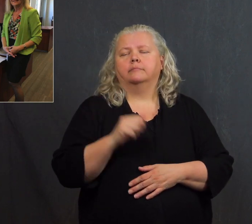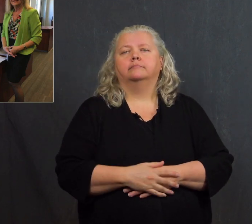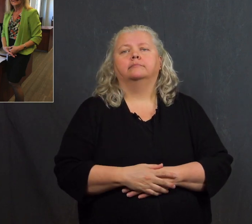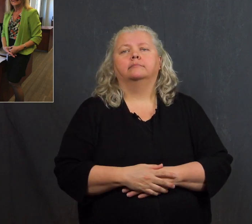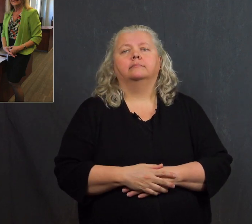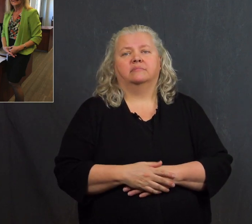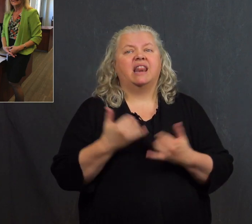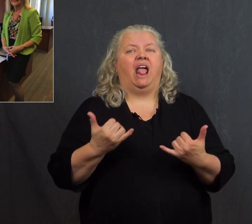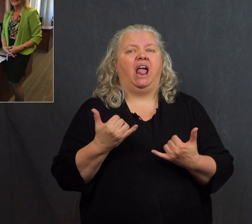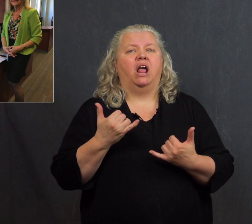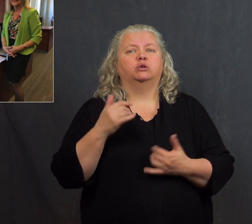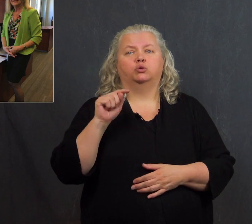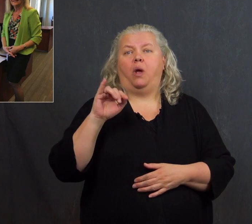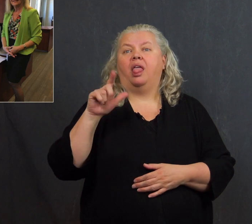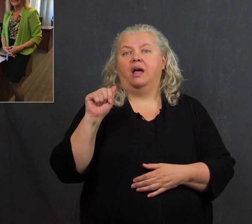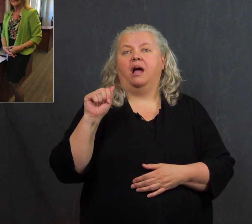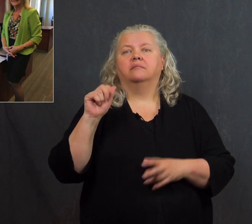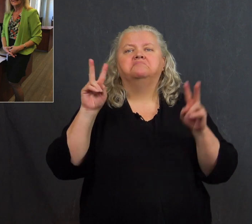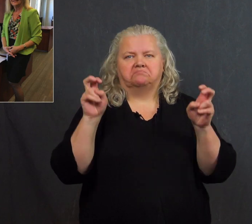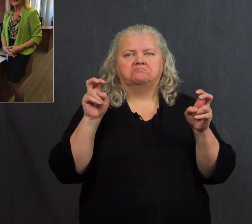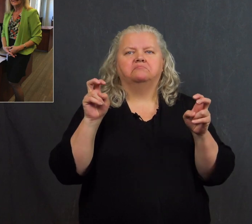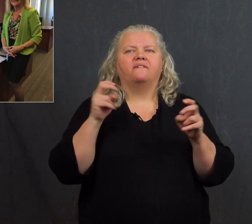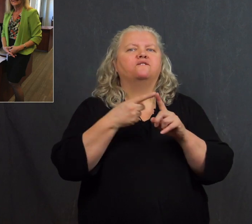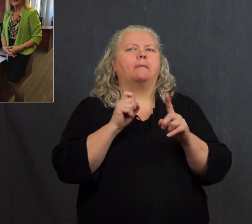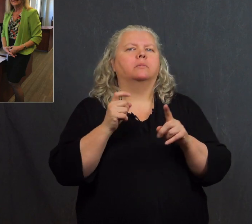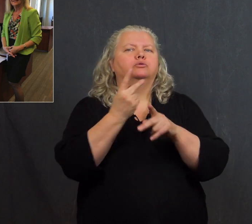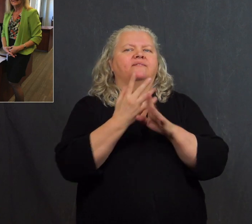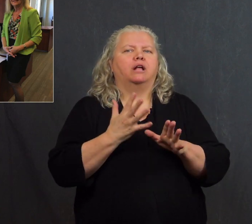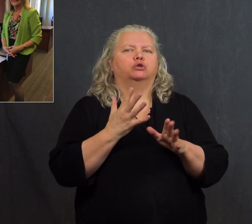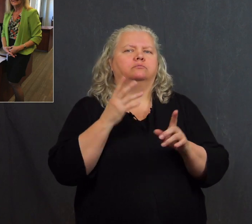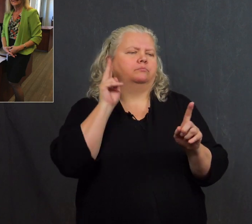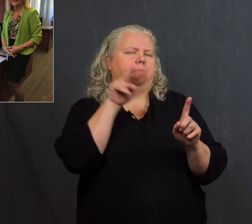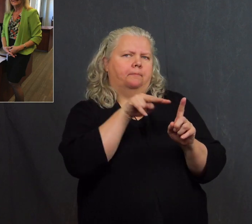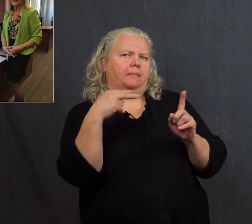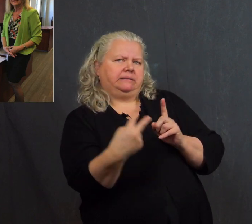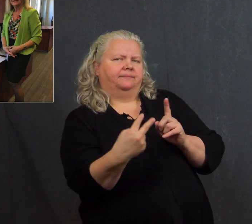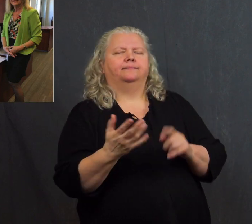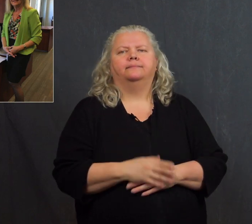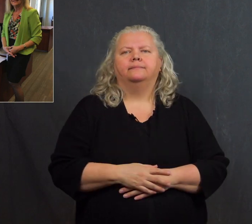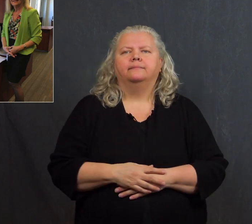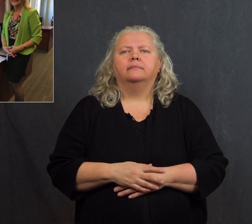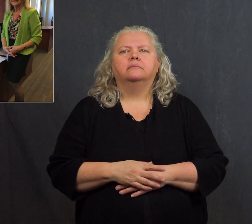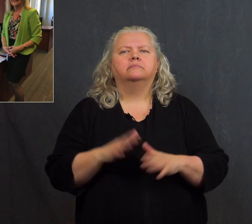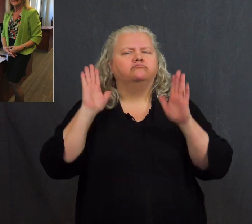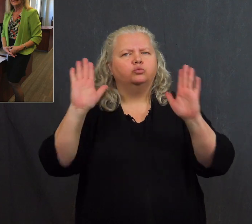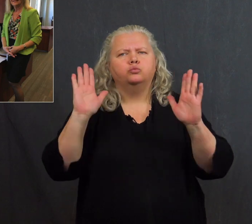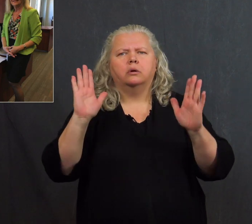Here is a quote from Twila from a supervisor's perspective, "It has been great to partner with MEC and